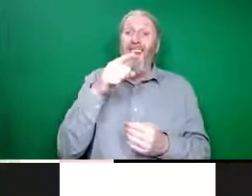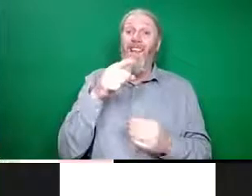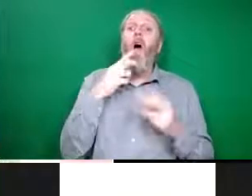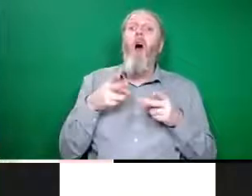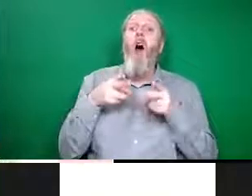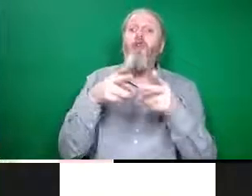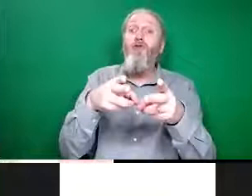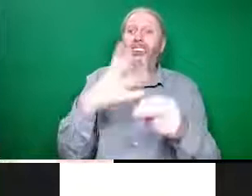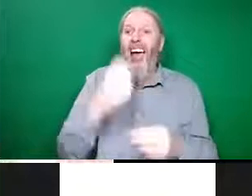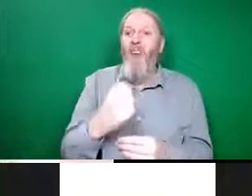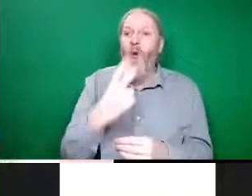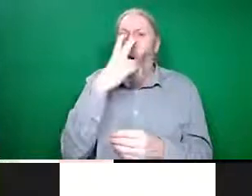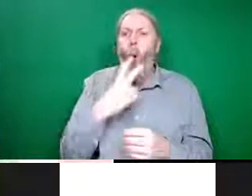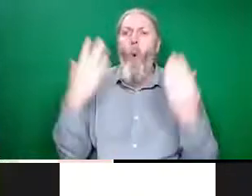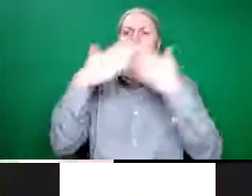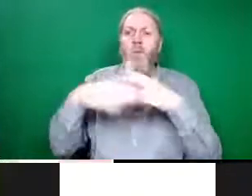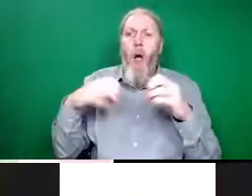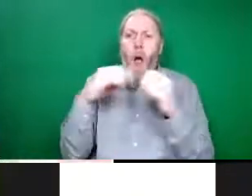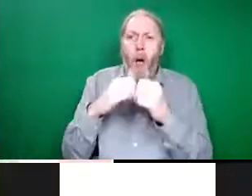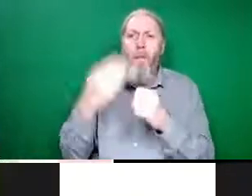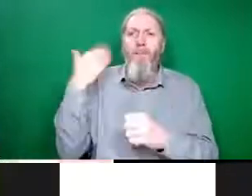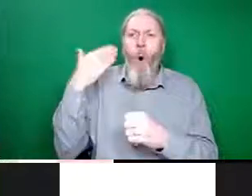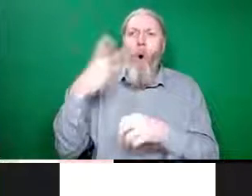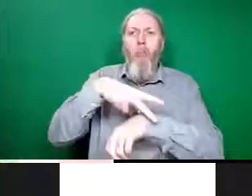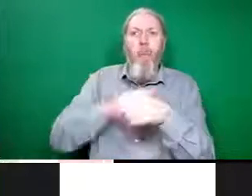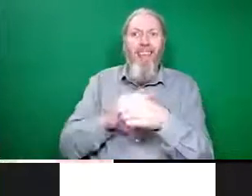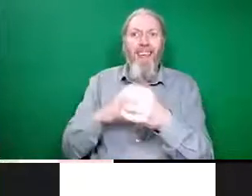training fashion facility. I think the proof in the